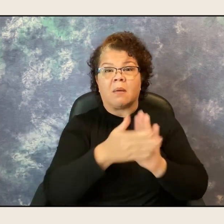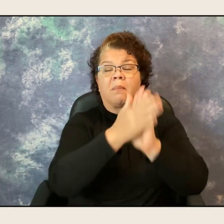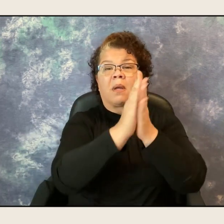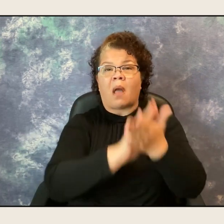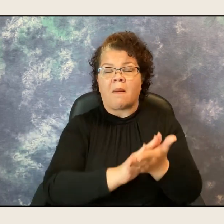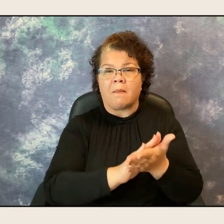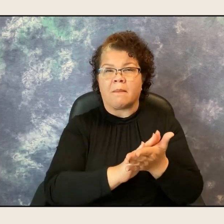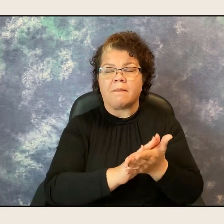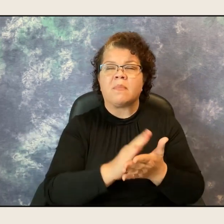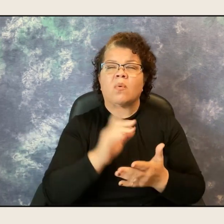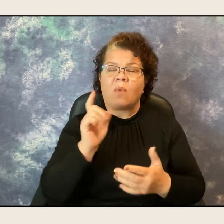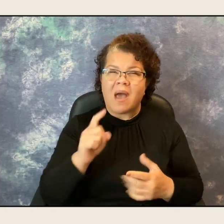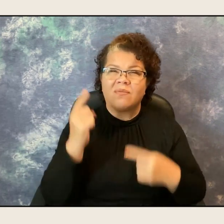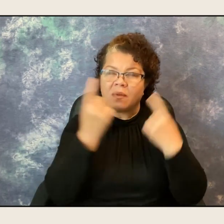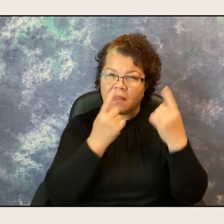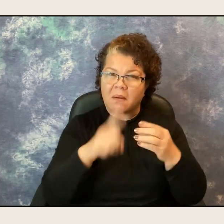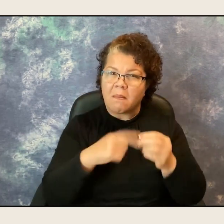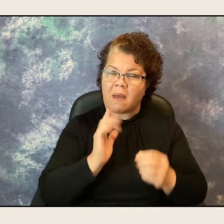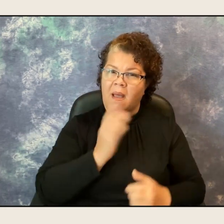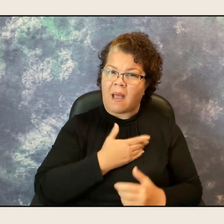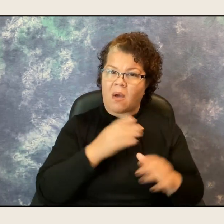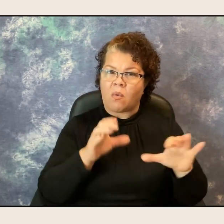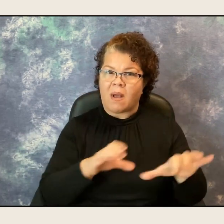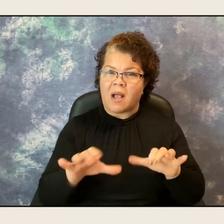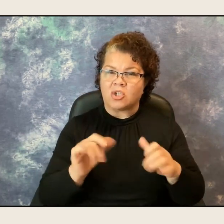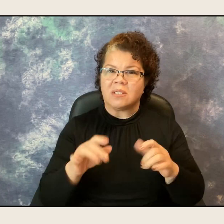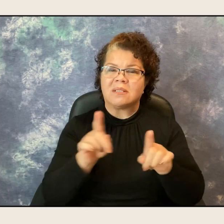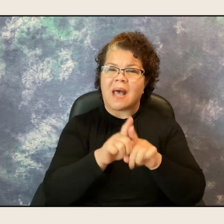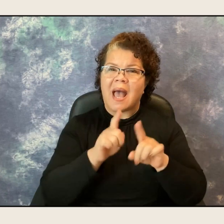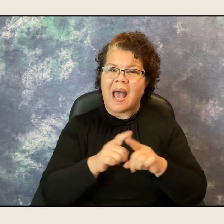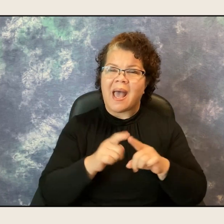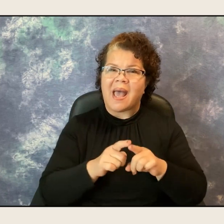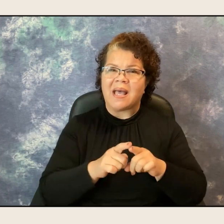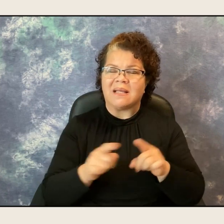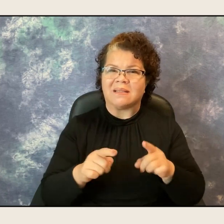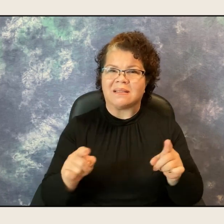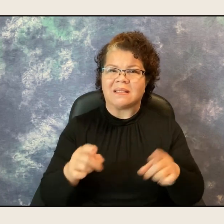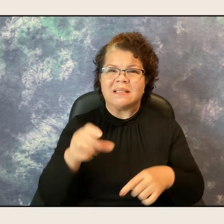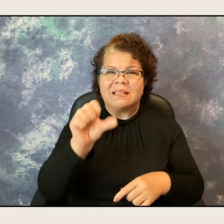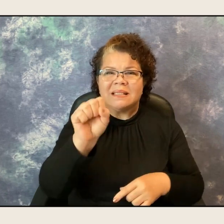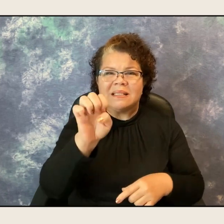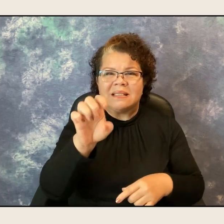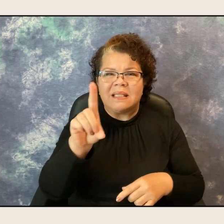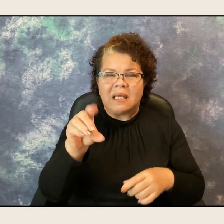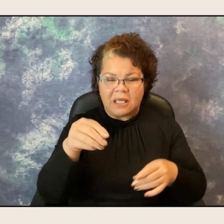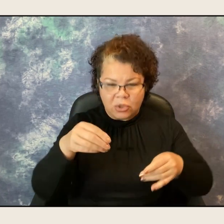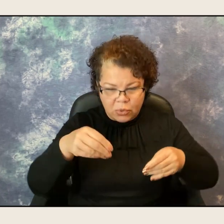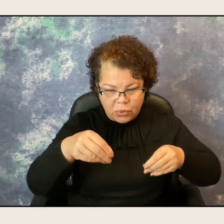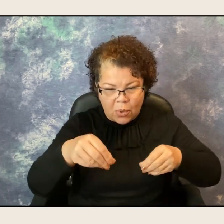and way of sowing the seeds of possibilities of some kind of continuum.